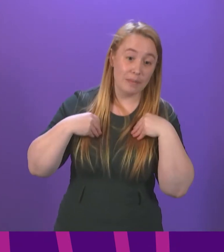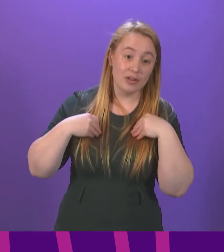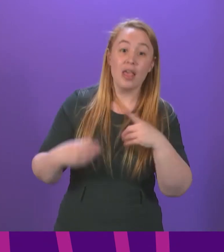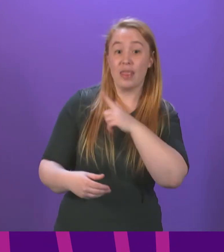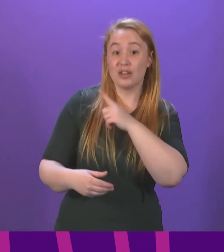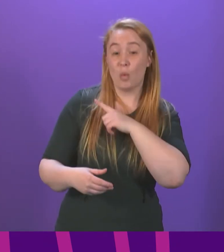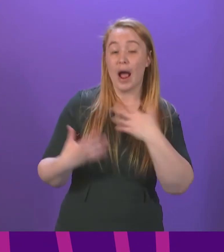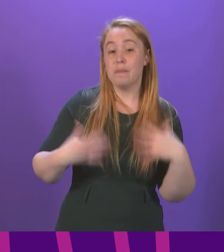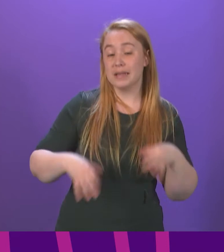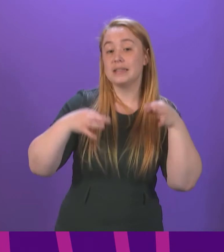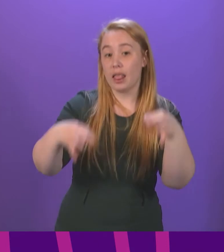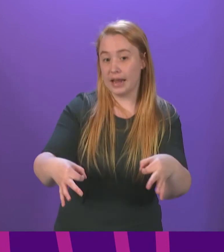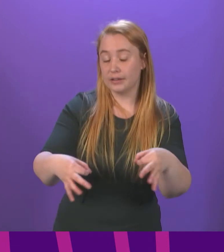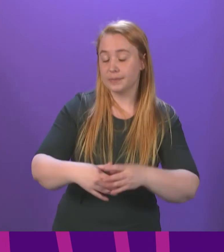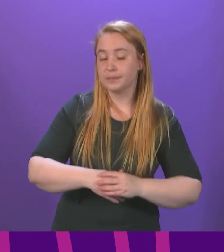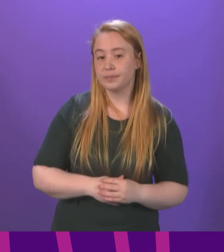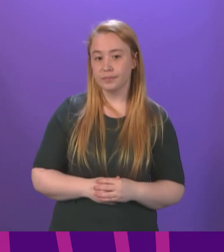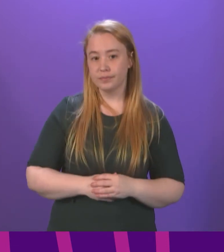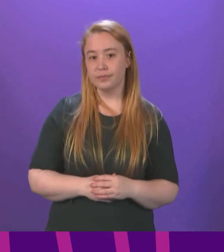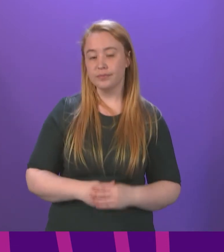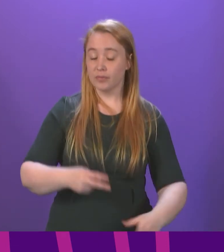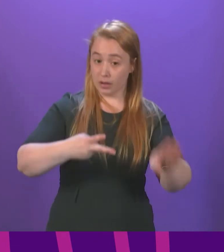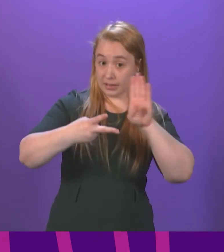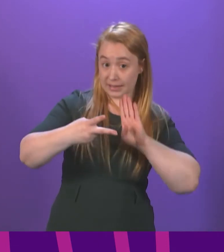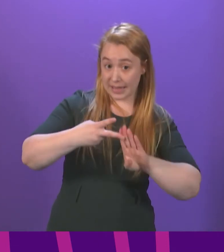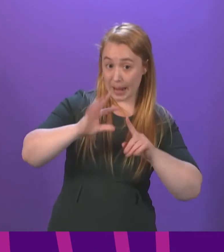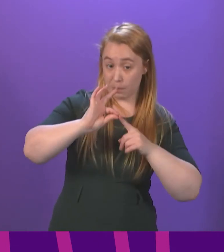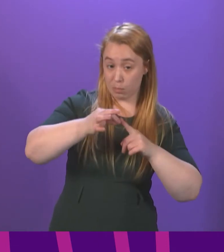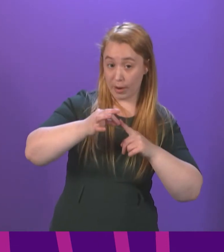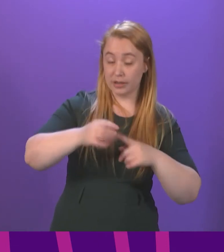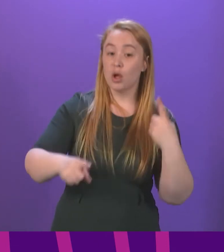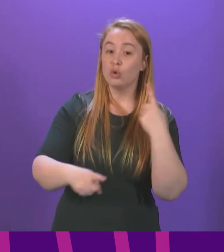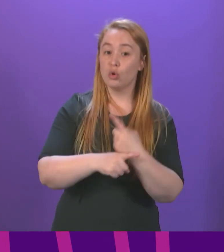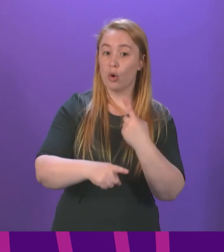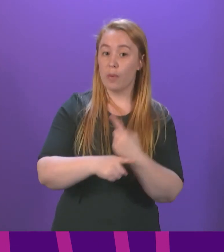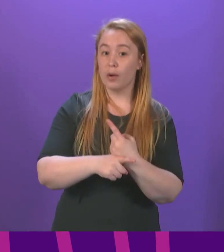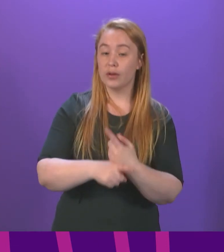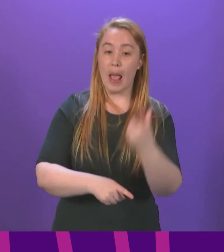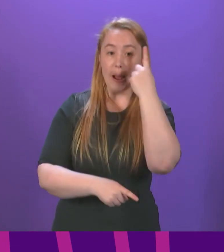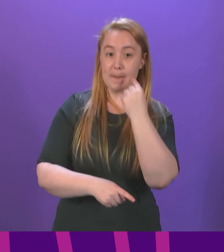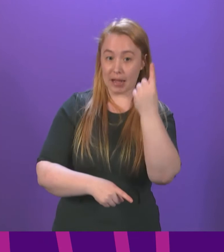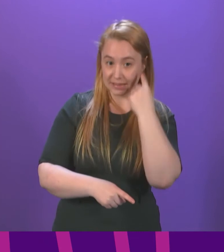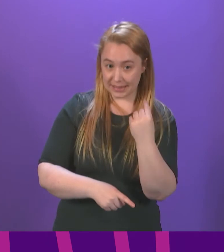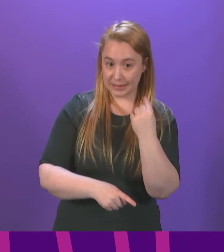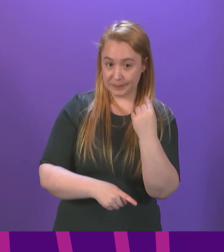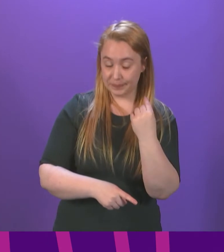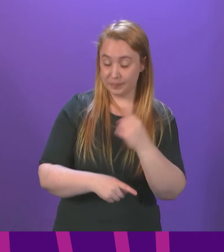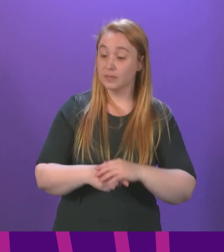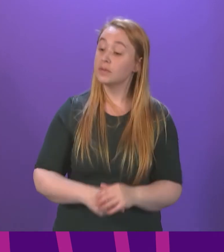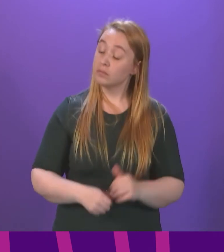In his second question, about the utilisation of capacity, the member makes an important